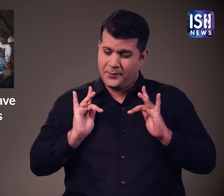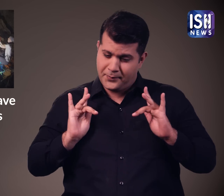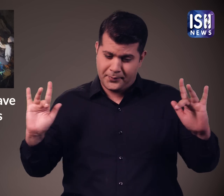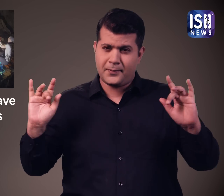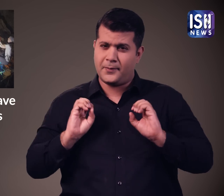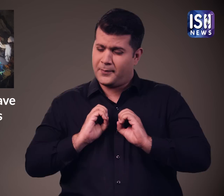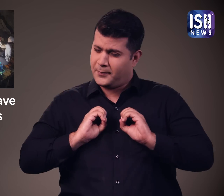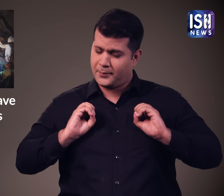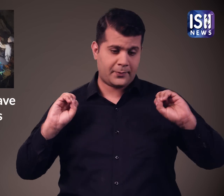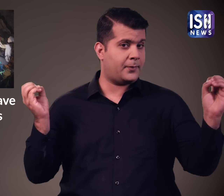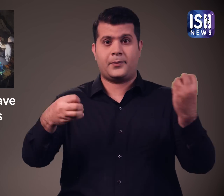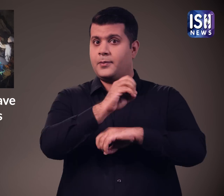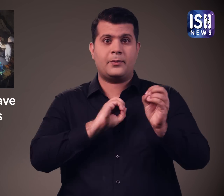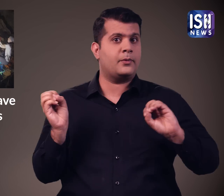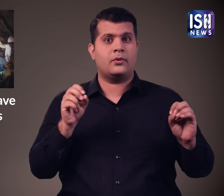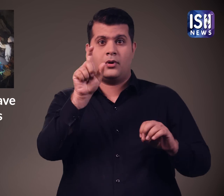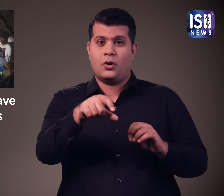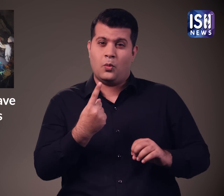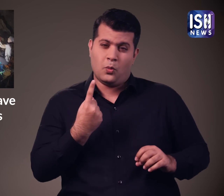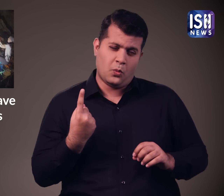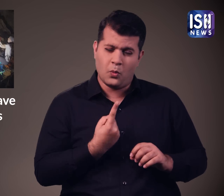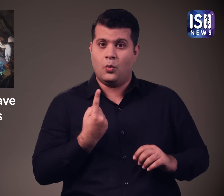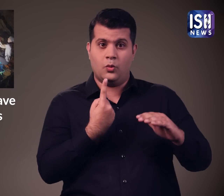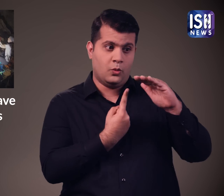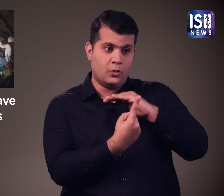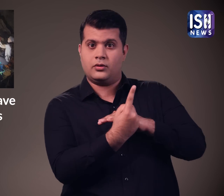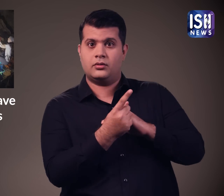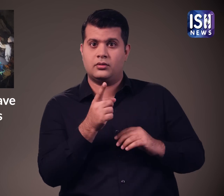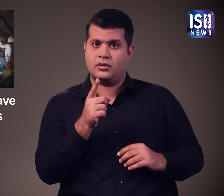You will be in an isolated place, inside a room.